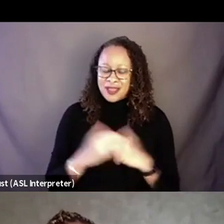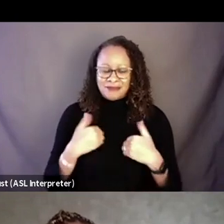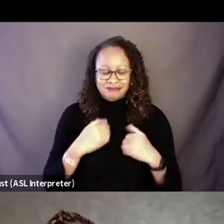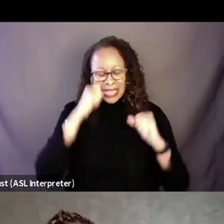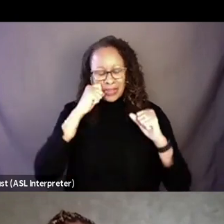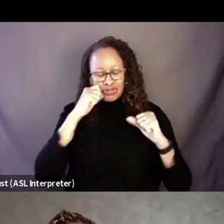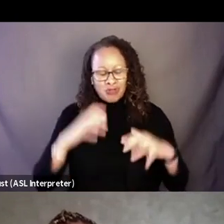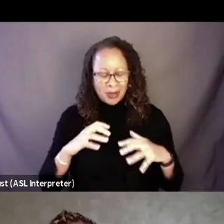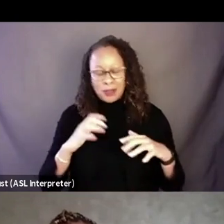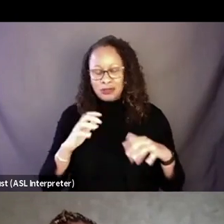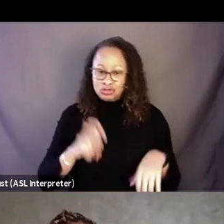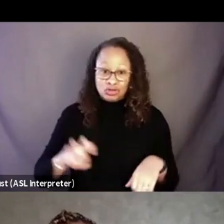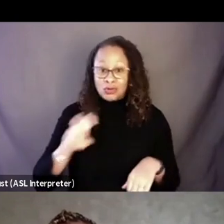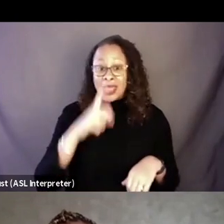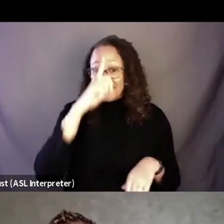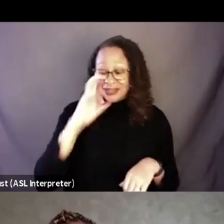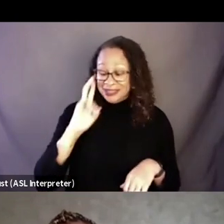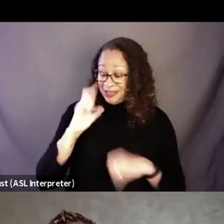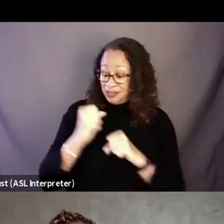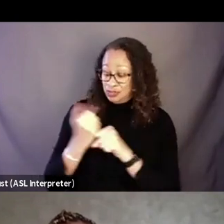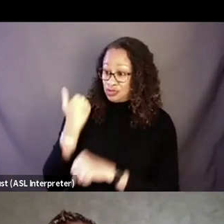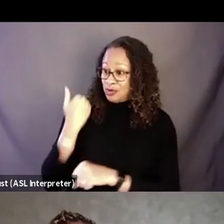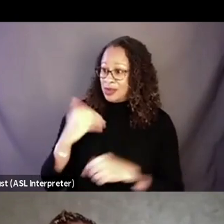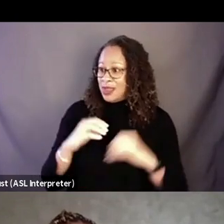because seven years ago I had just met Boniface